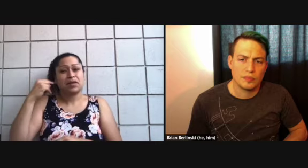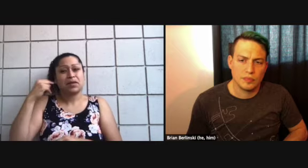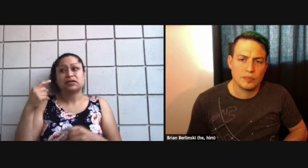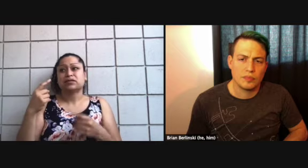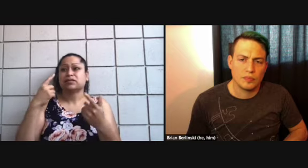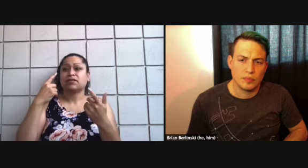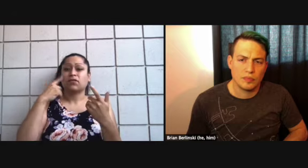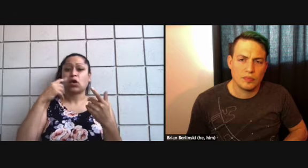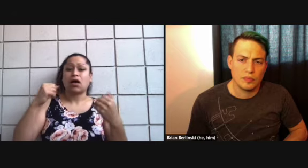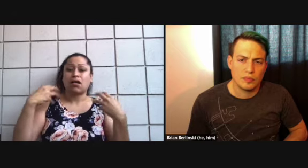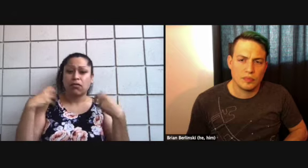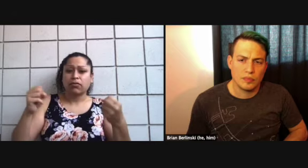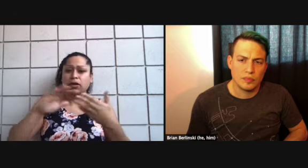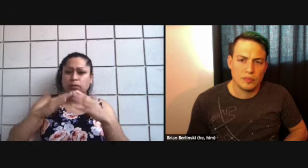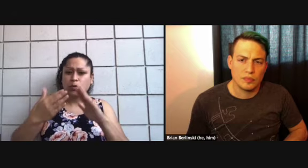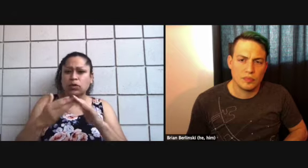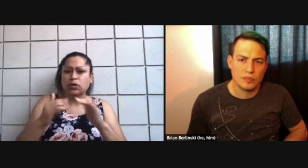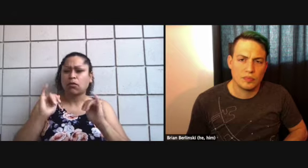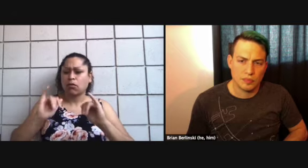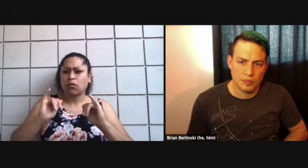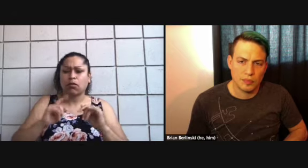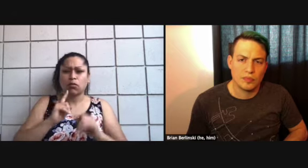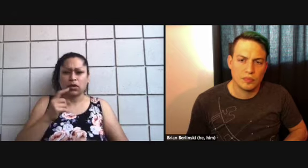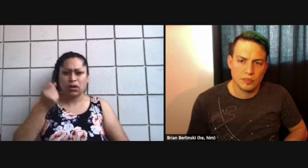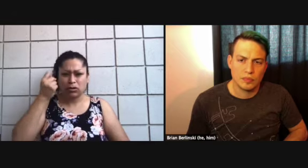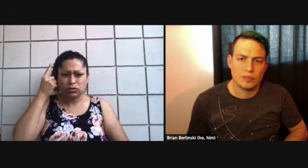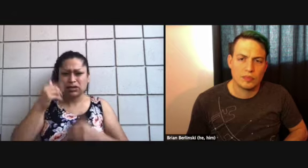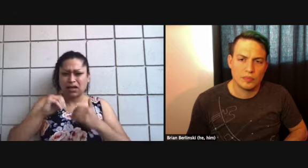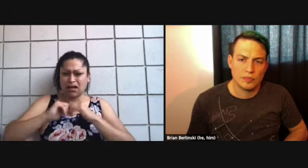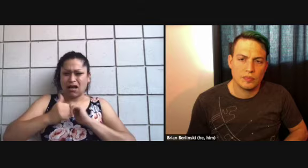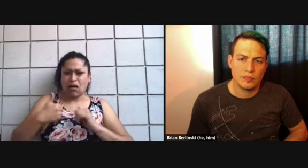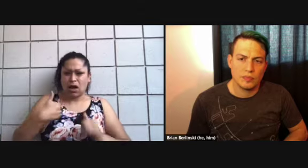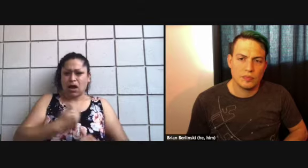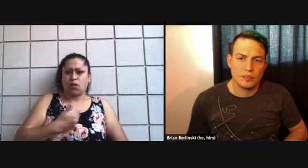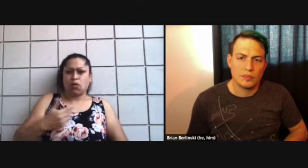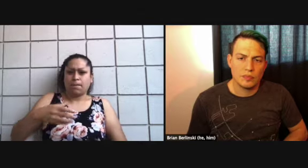The reason is that in order for us to operate as a healthy community, we need to understand how